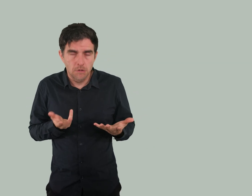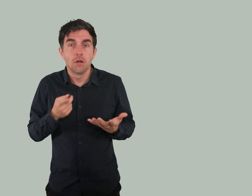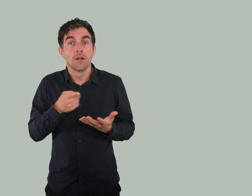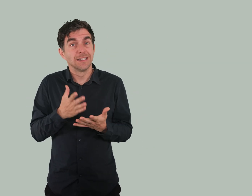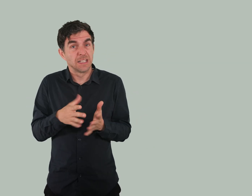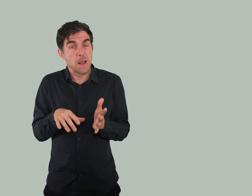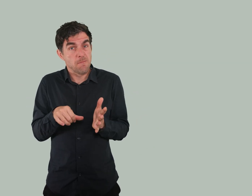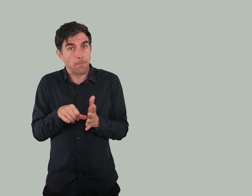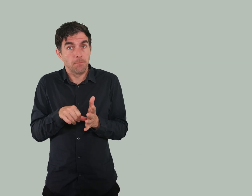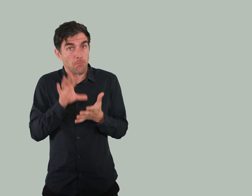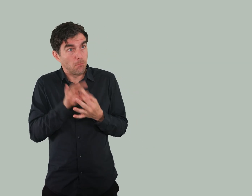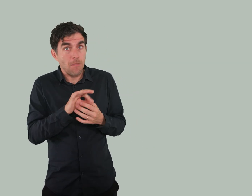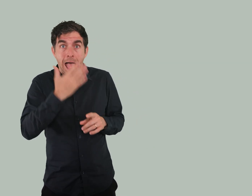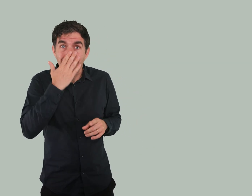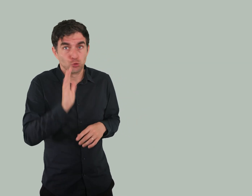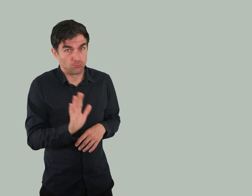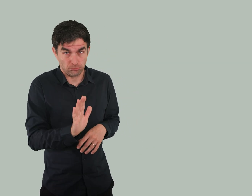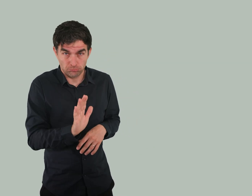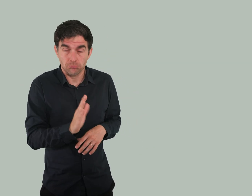That is not a problem of attitude.